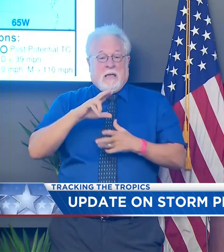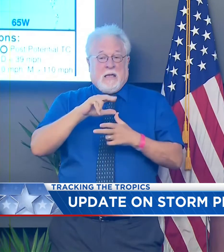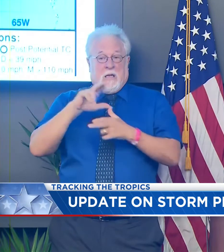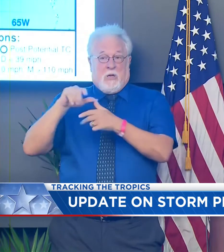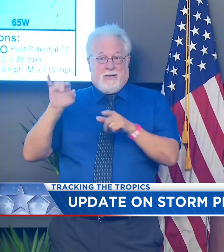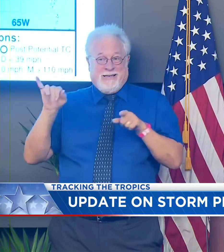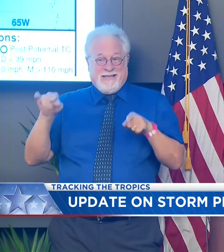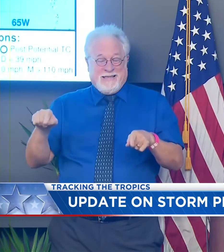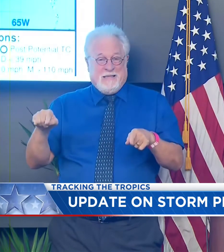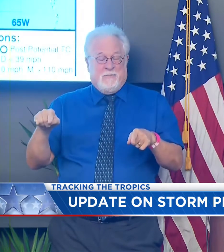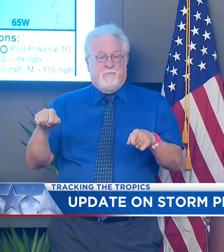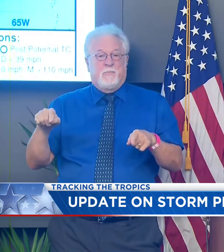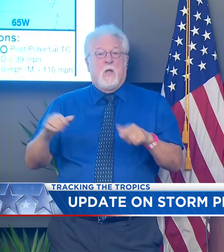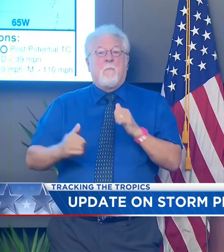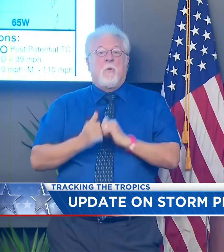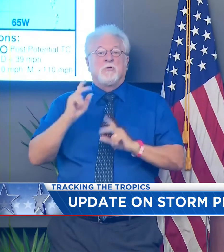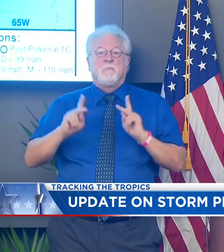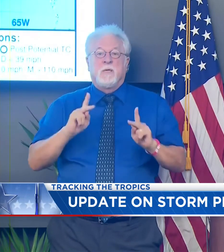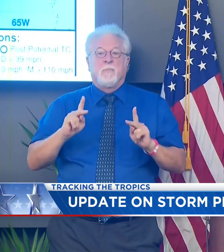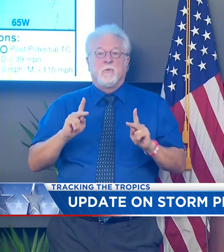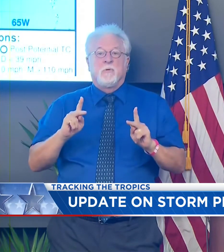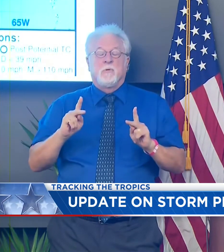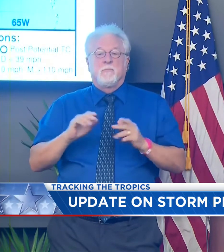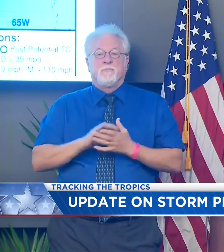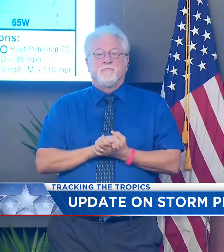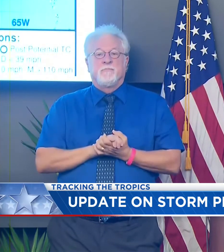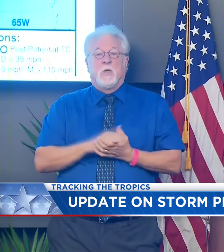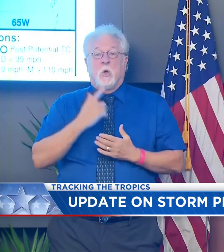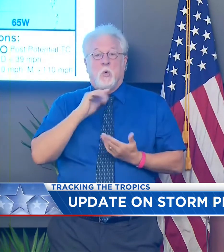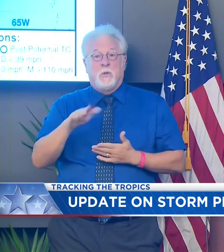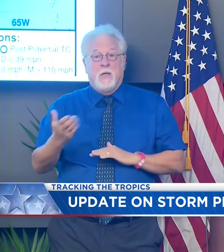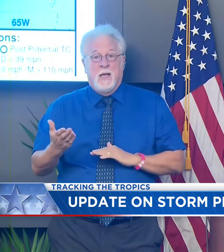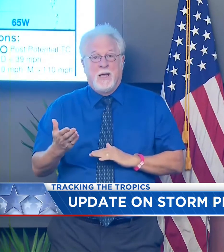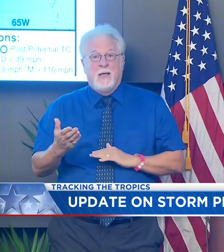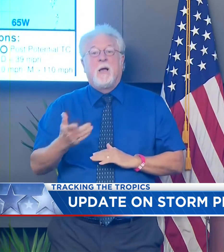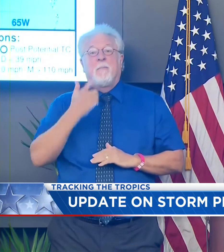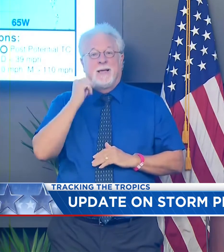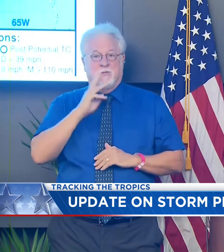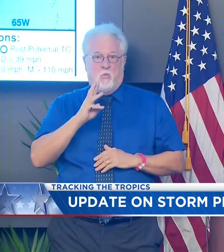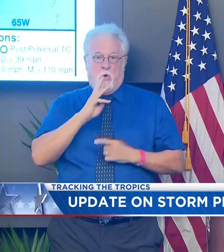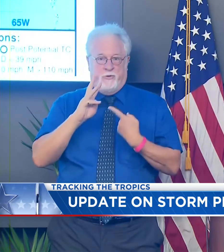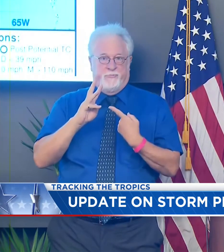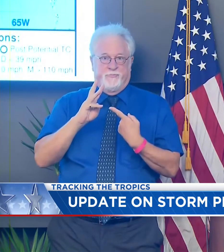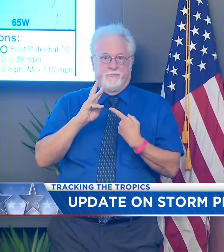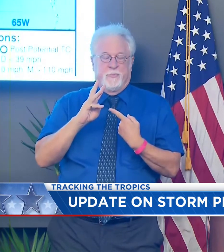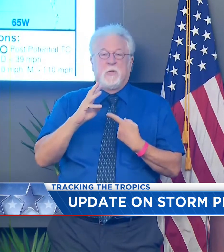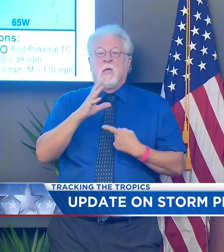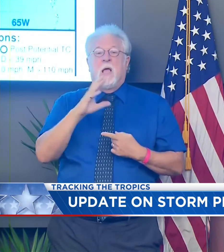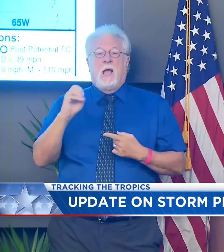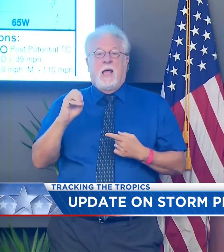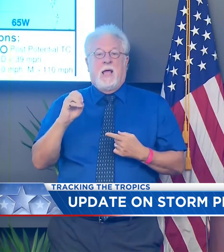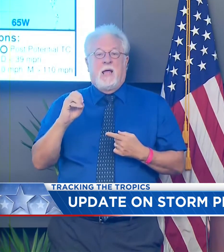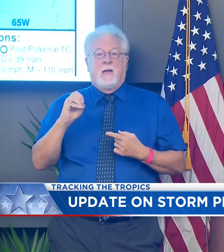YOU CAN GET REALTIME INFORMATION AT WWW.511la.org. AND WHAT WE KNOW IN STORMS LIKE